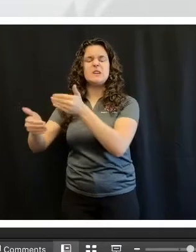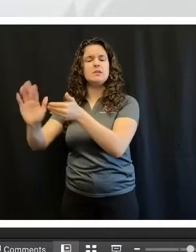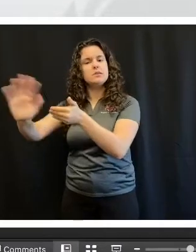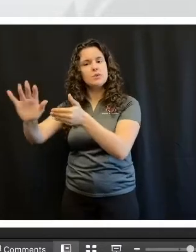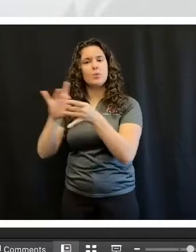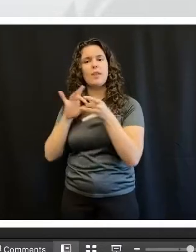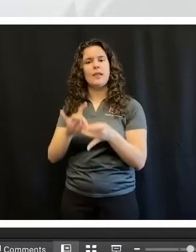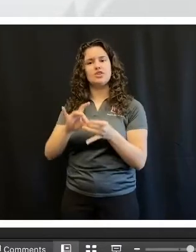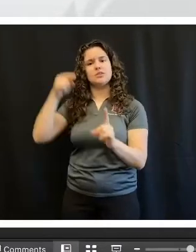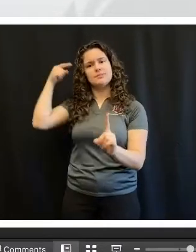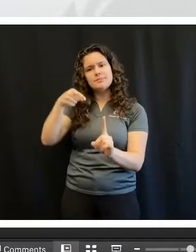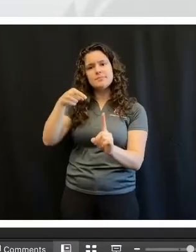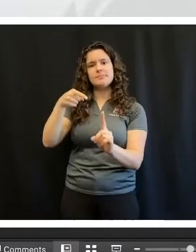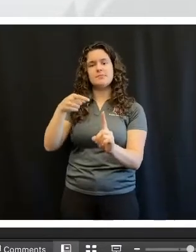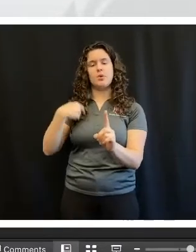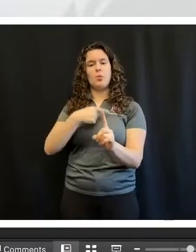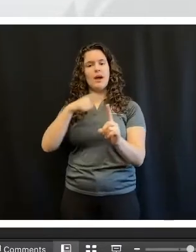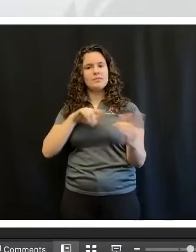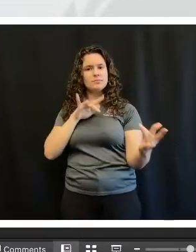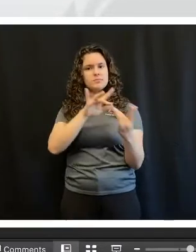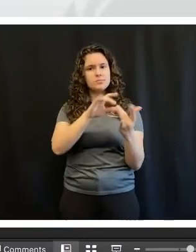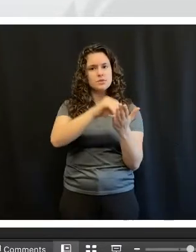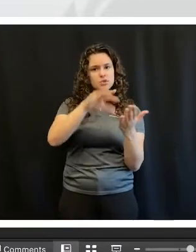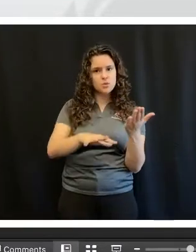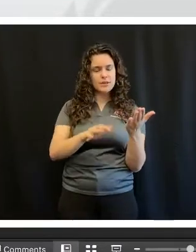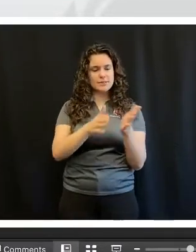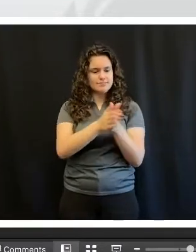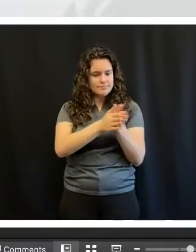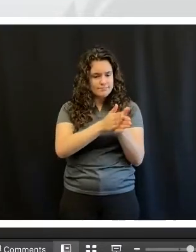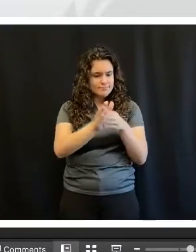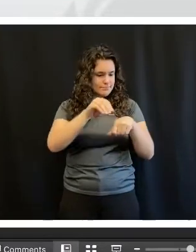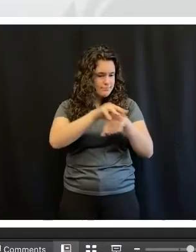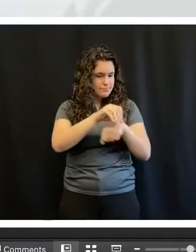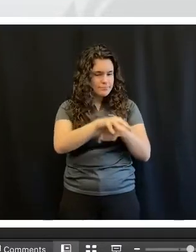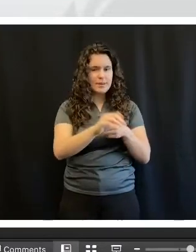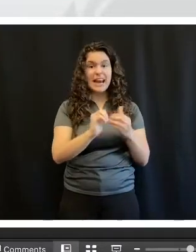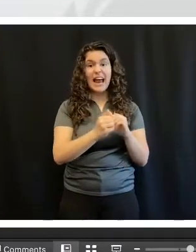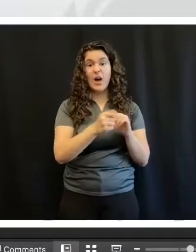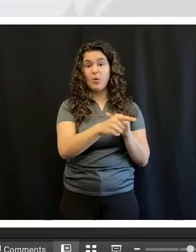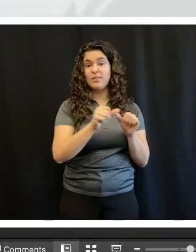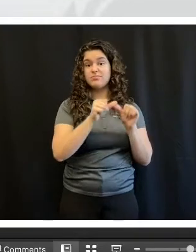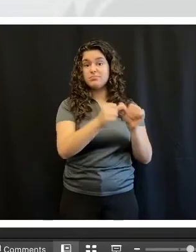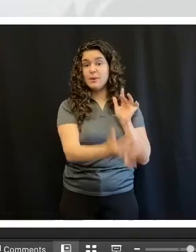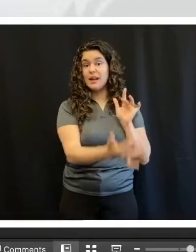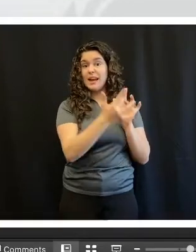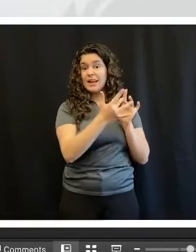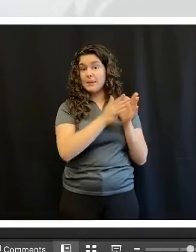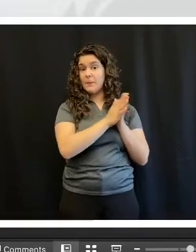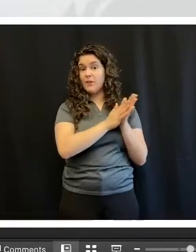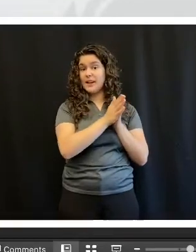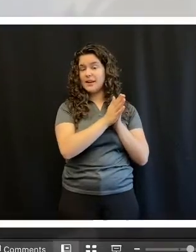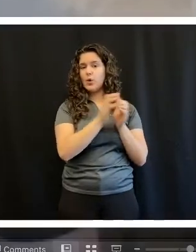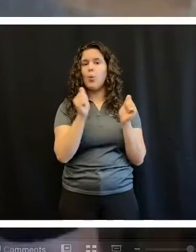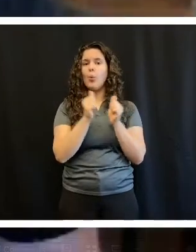to keep them motivated to come in, and the way they're gonna stay connected and the way they're gonna stay motivated is through those connections with the teacher.